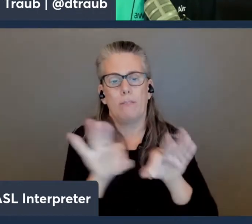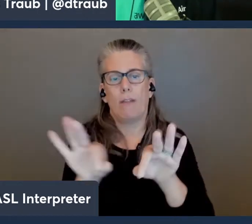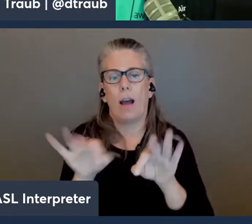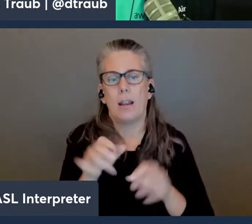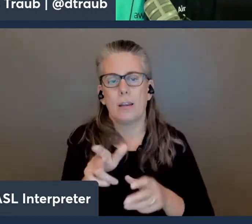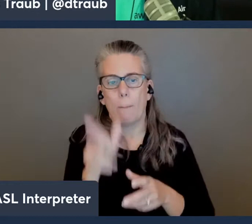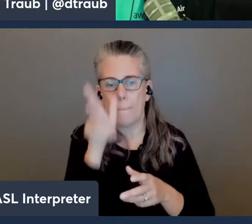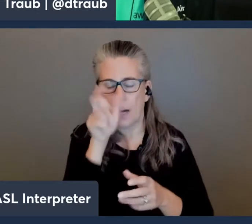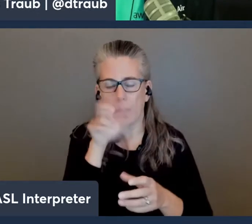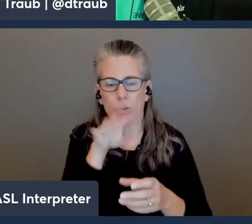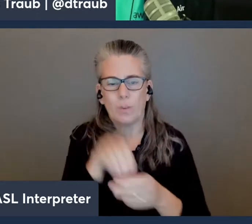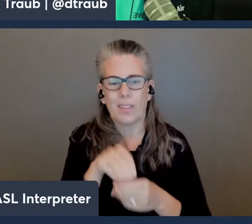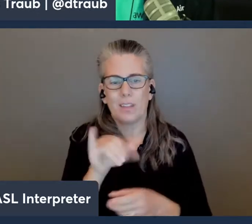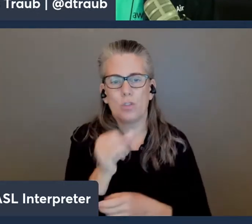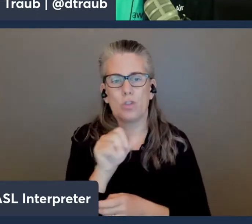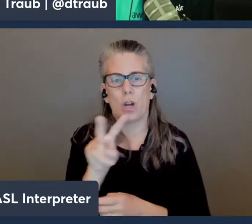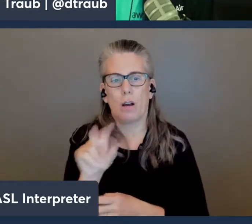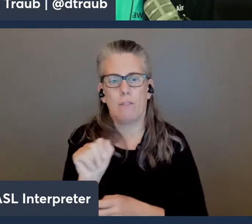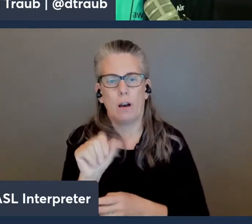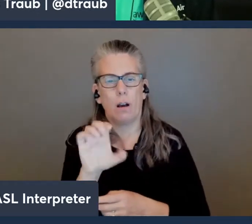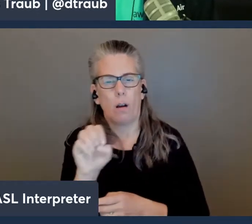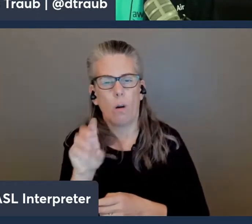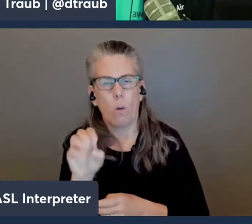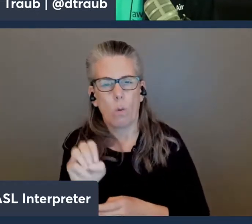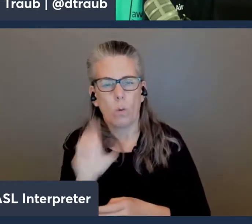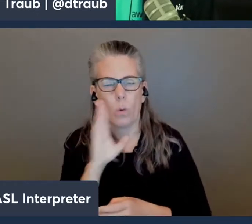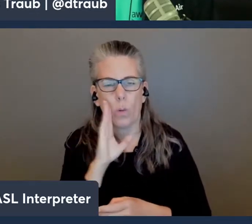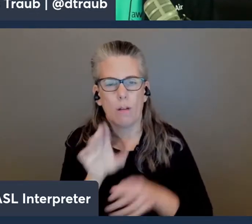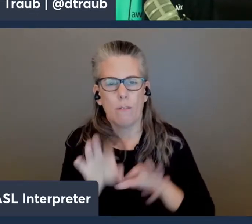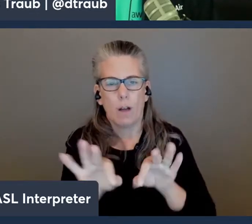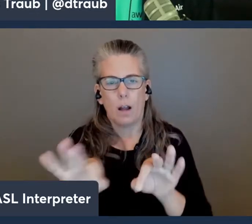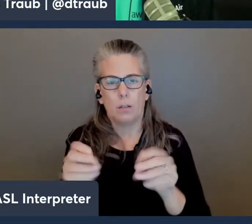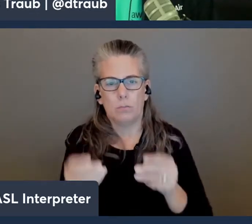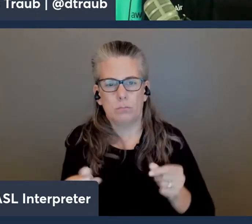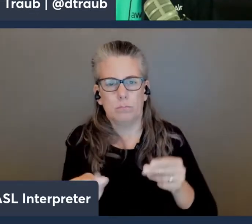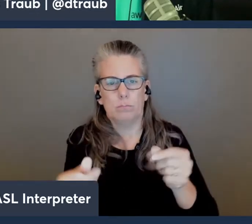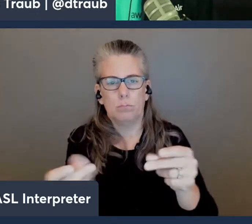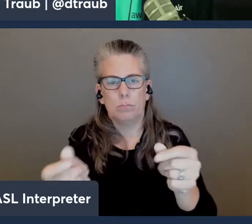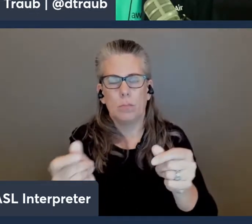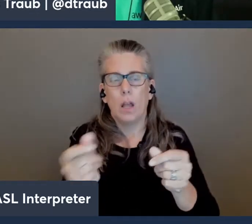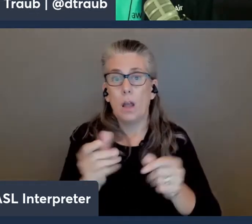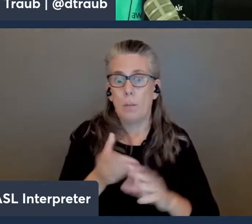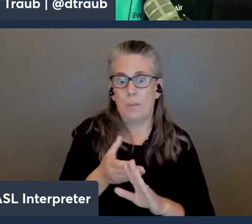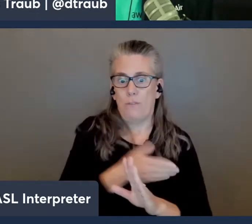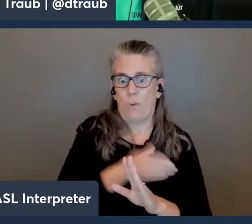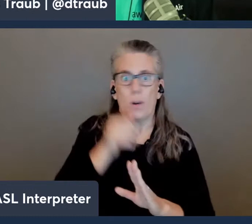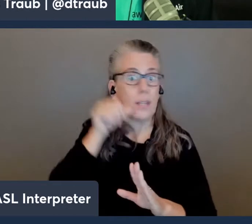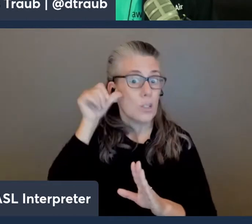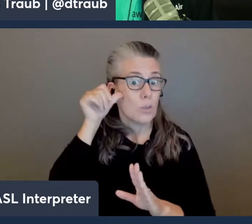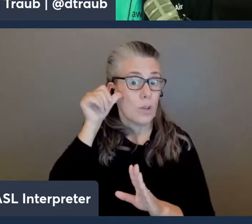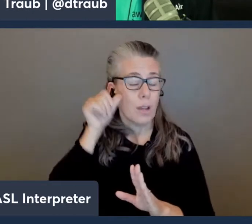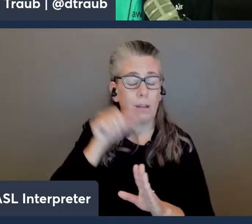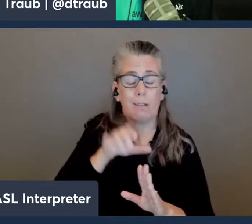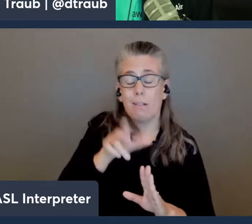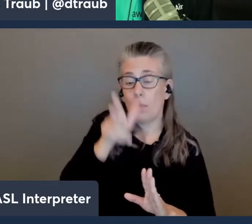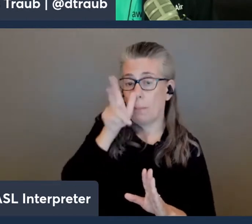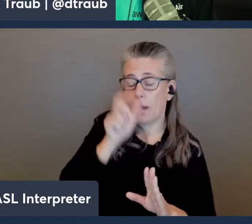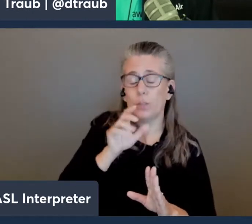And, before yesterday, those bugs were primarily in what we call the code quality category